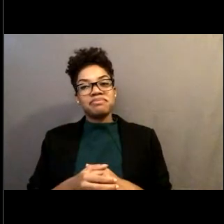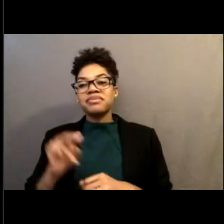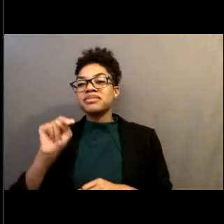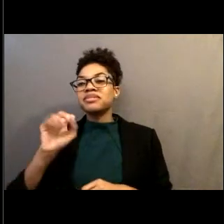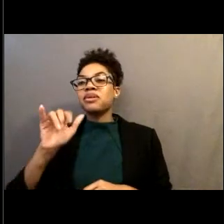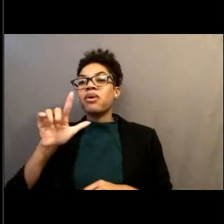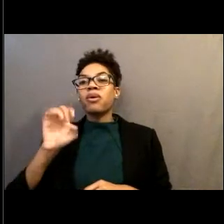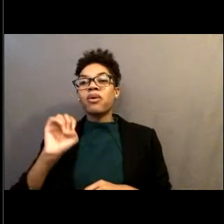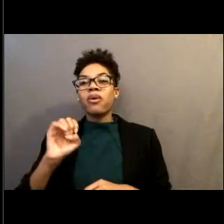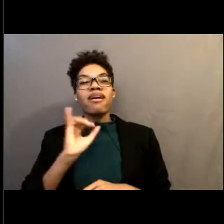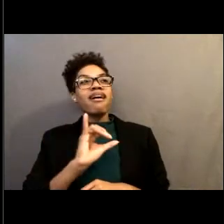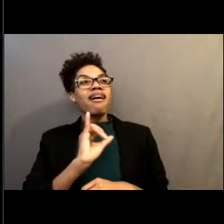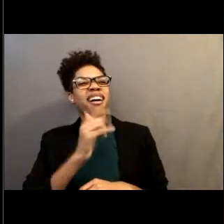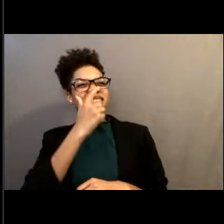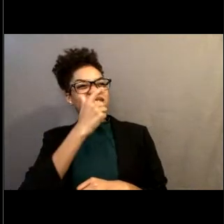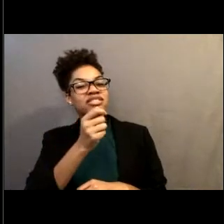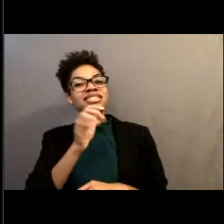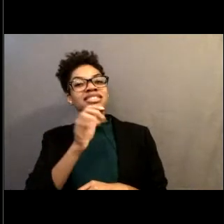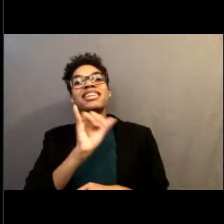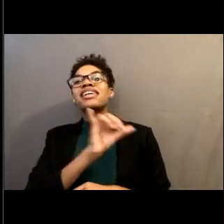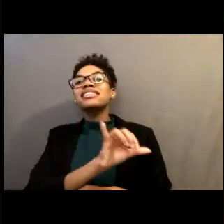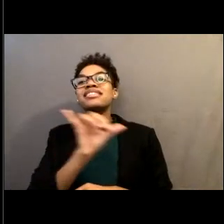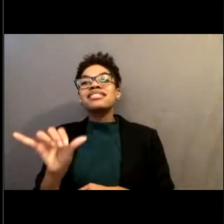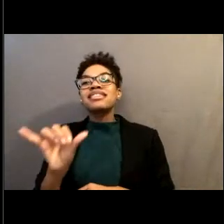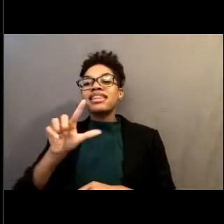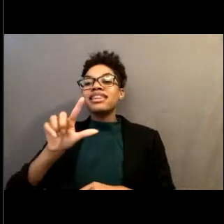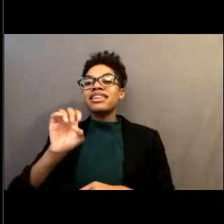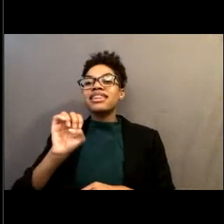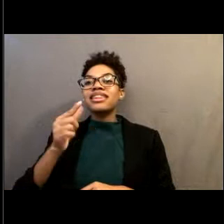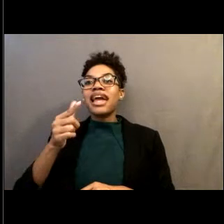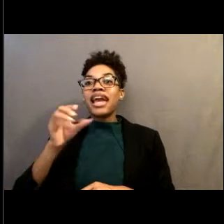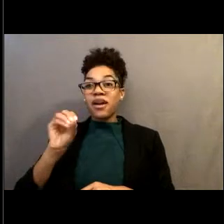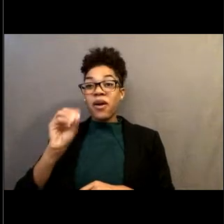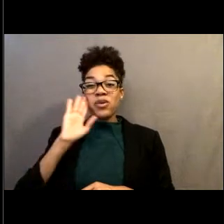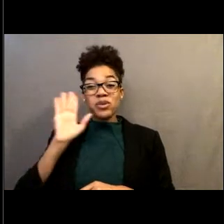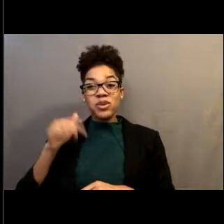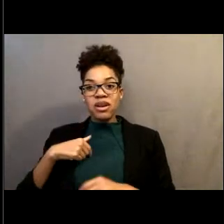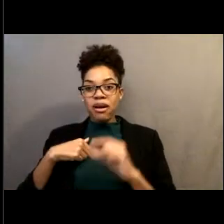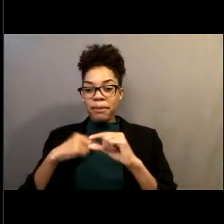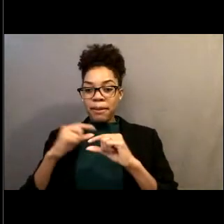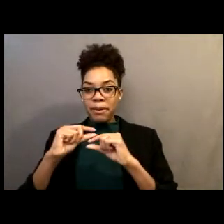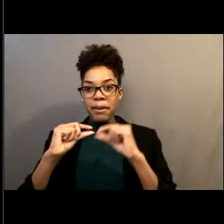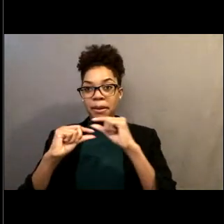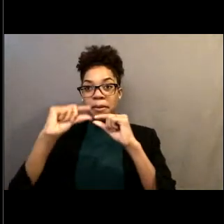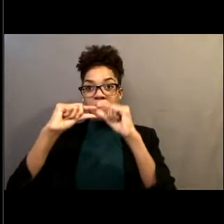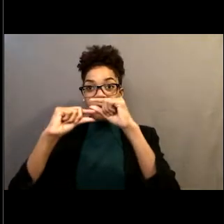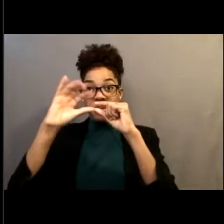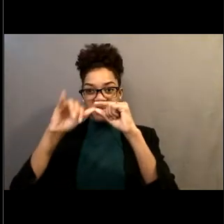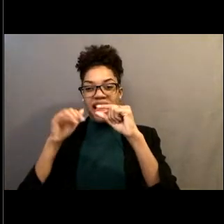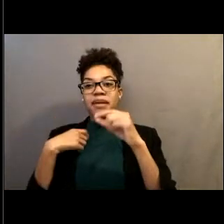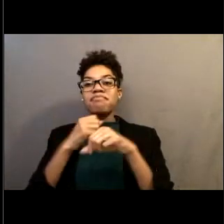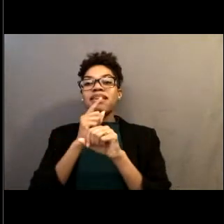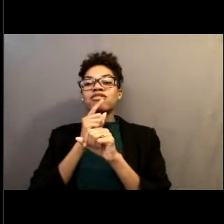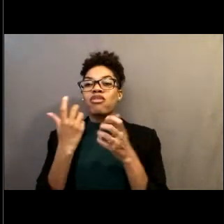a Lego instruction booklet, just sort of walks you through. That's a great analogy, yes. You want to be sure that the blocks all fit.